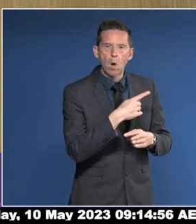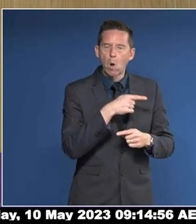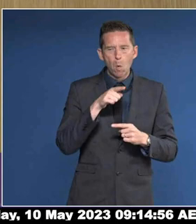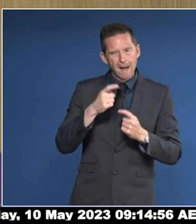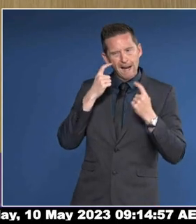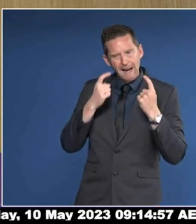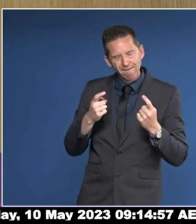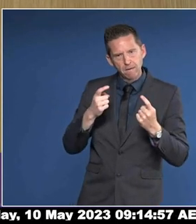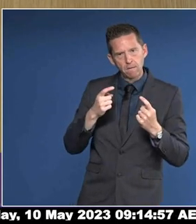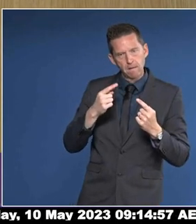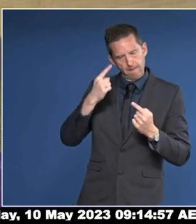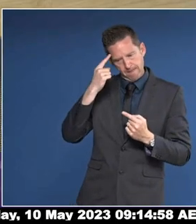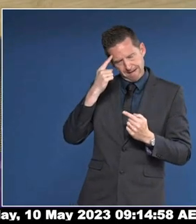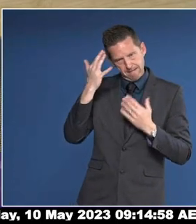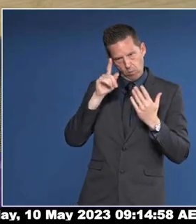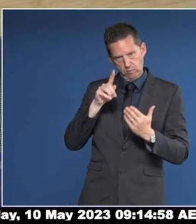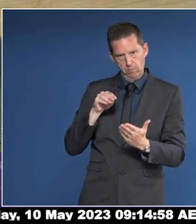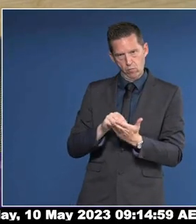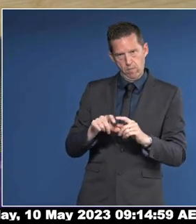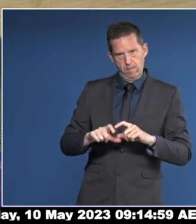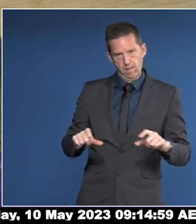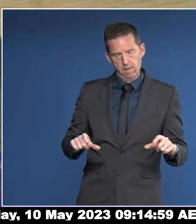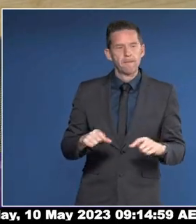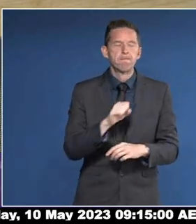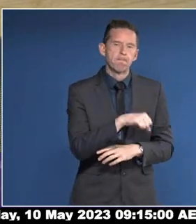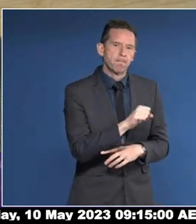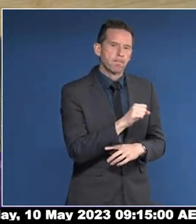Yes. MS EASTMAN: And you wanted to emphasise that the department acknowledges